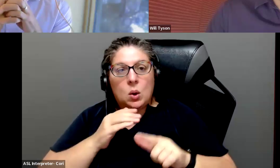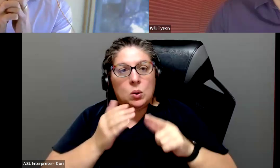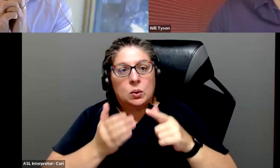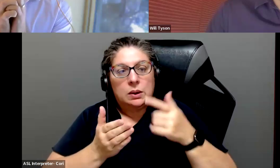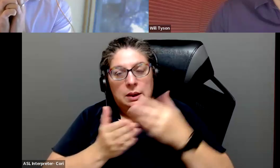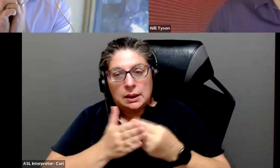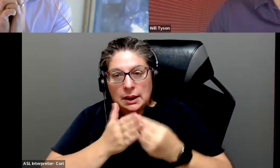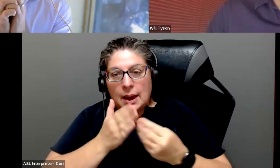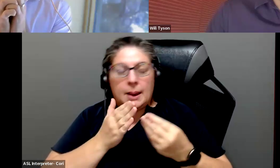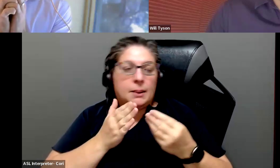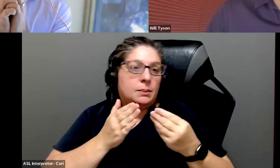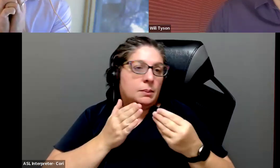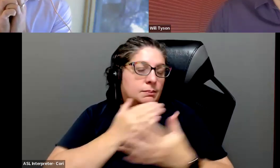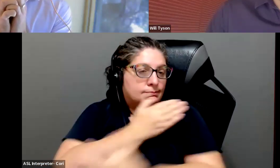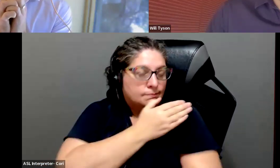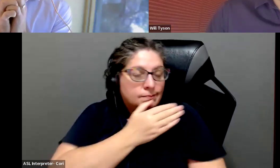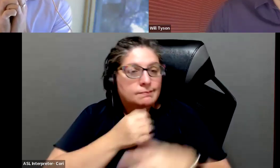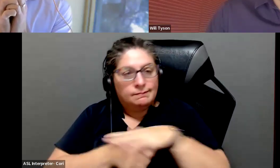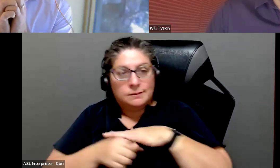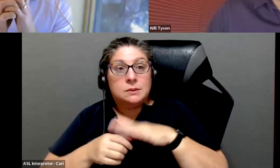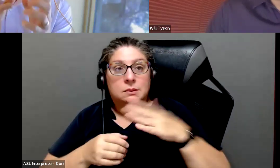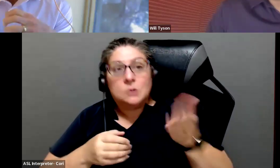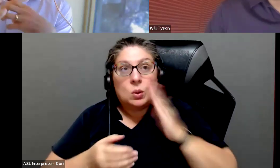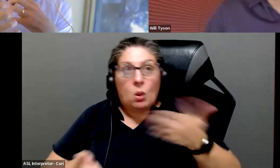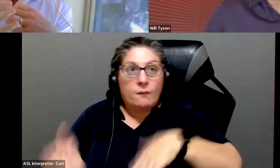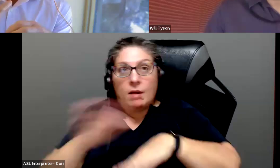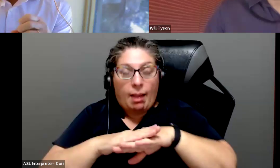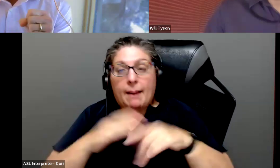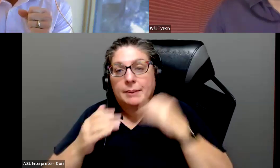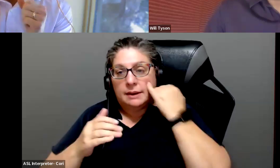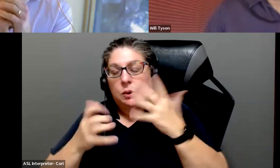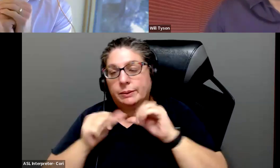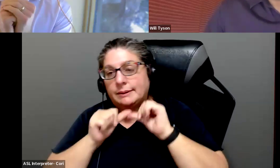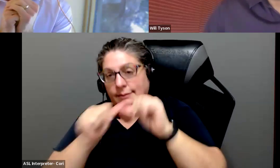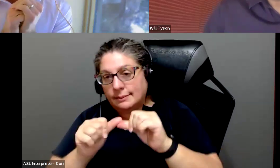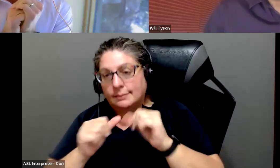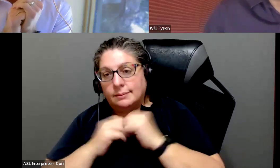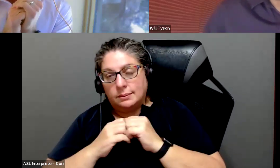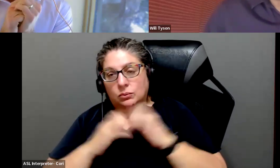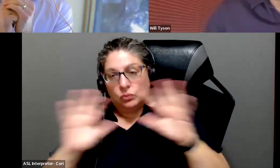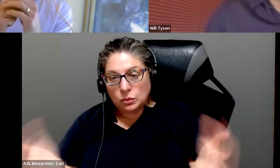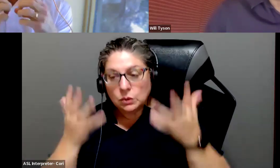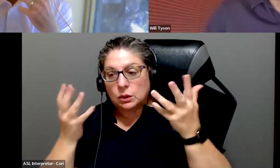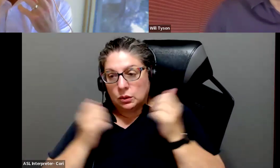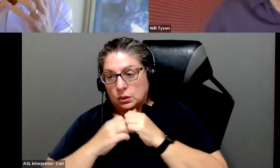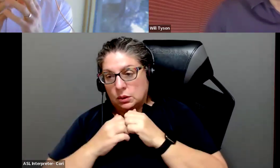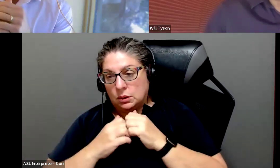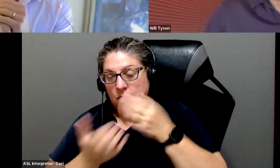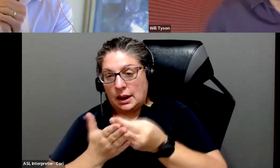synthesize because they certainly overlap. If we want to continue to encourage economic mobility for